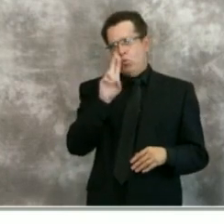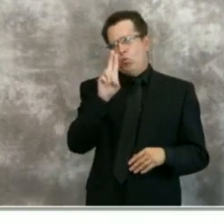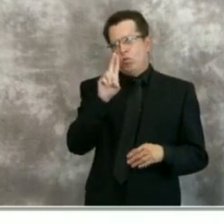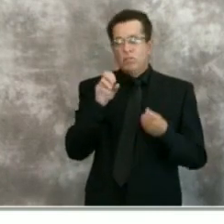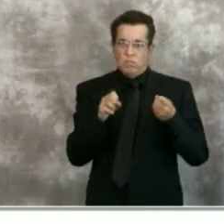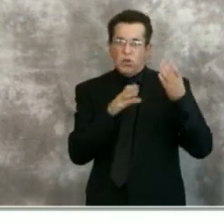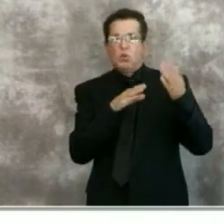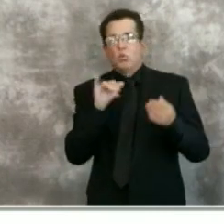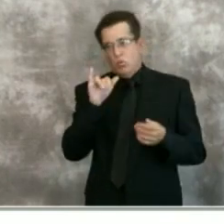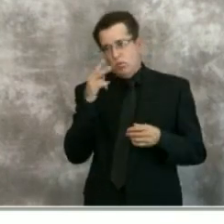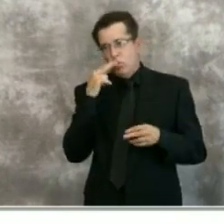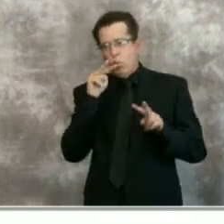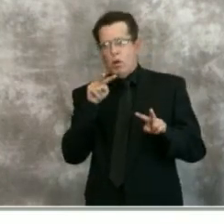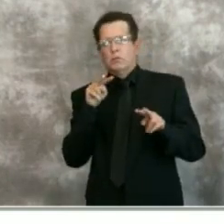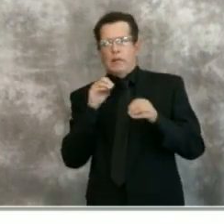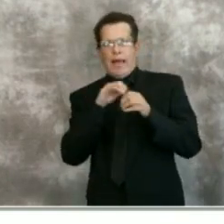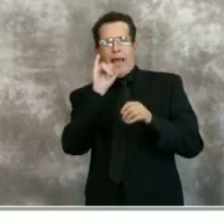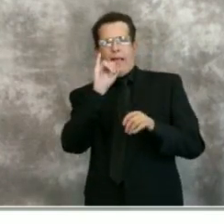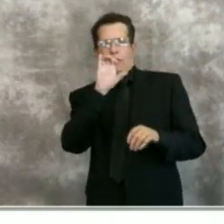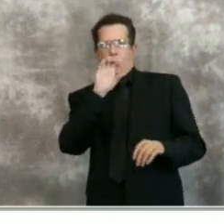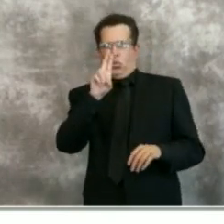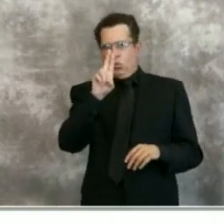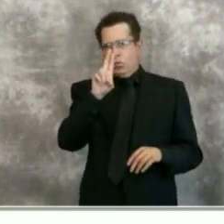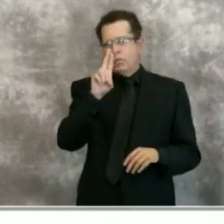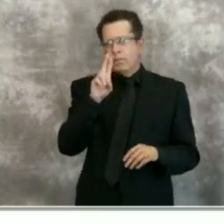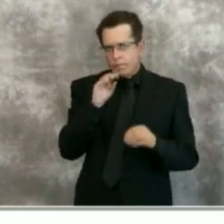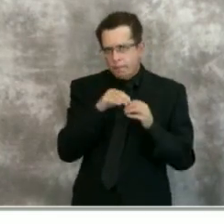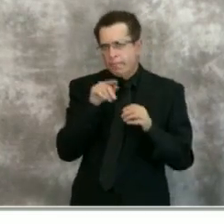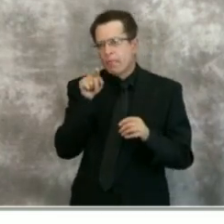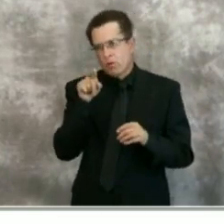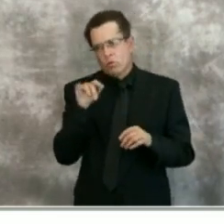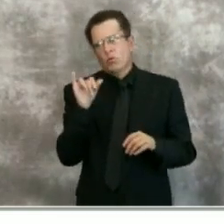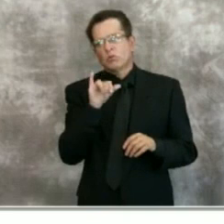DECREASE. AND THE NEXT SLIDE.